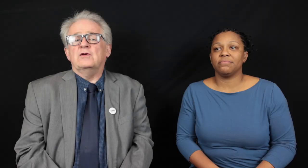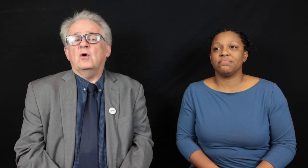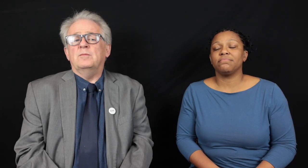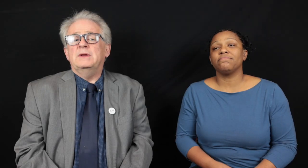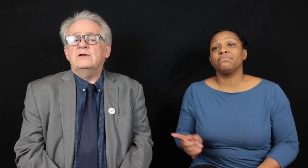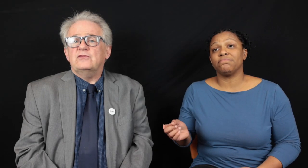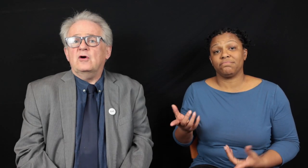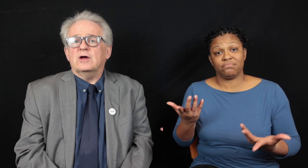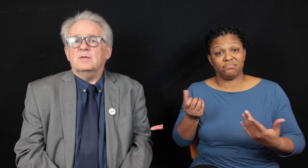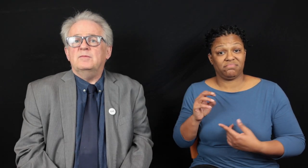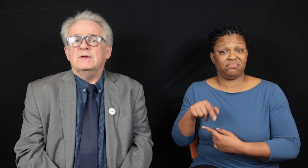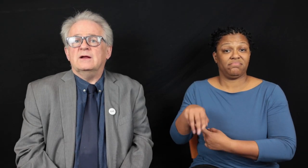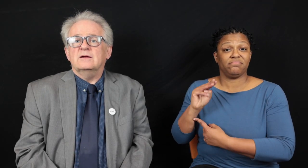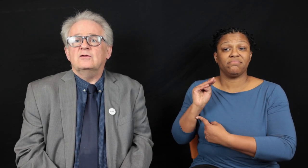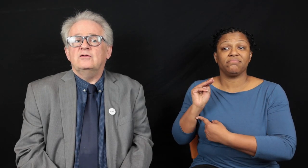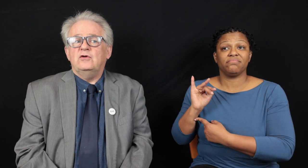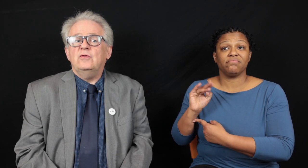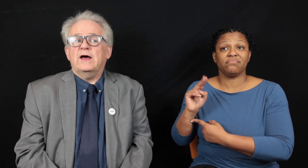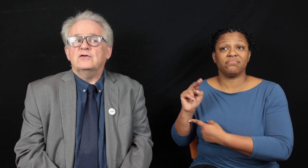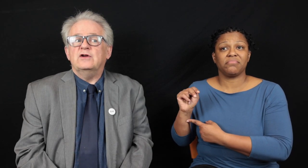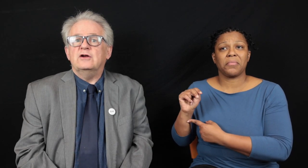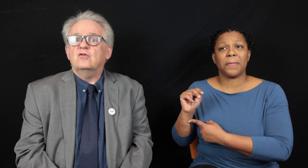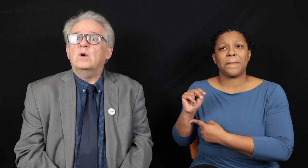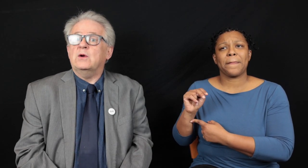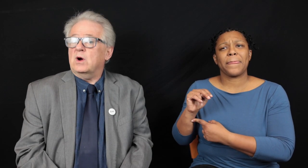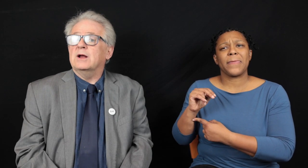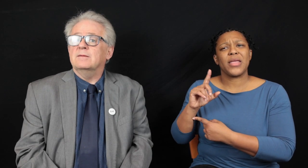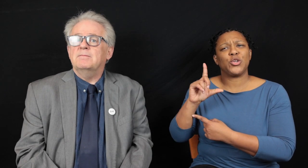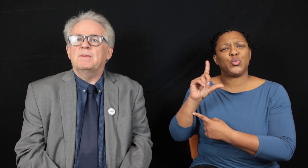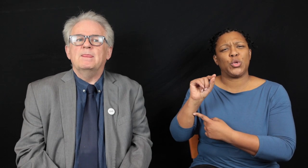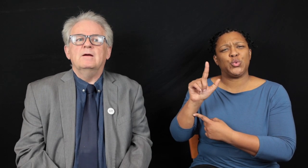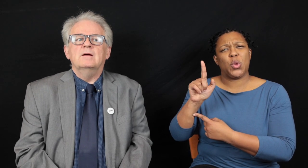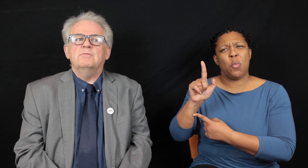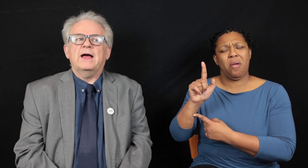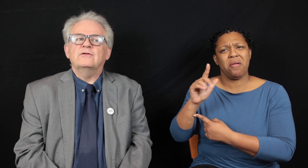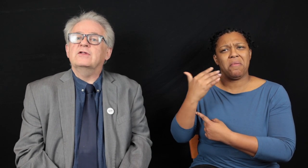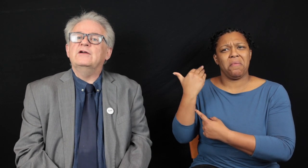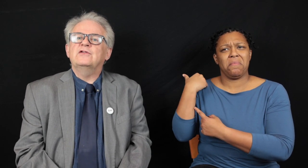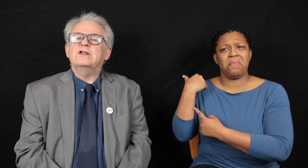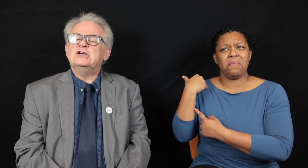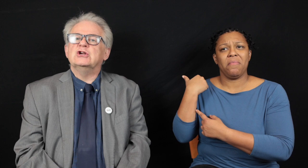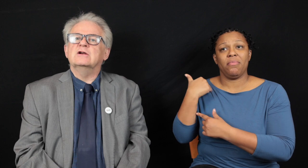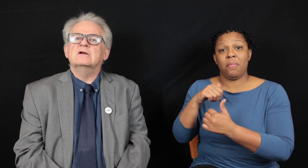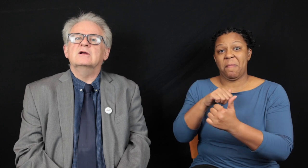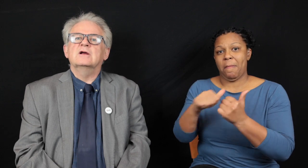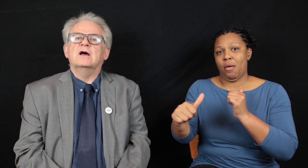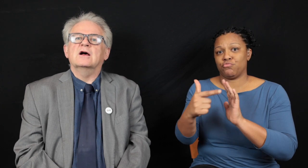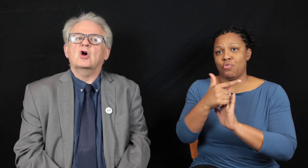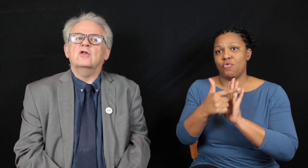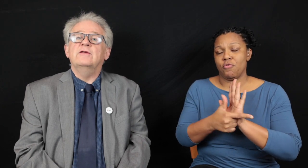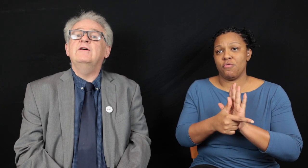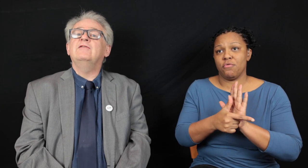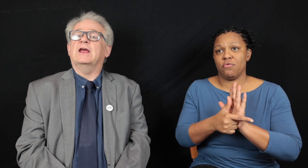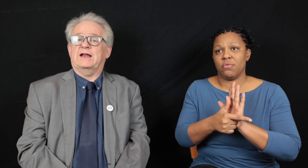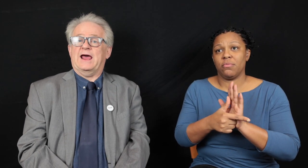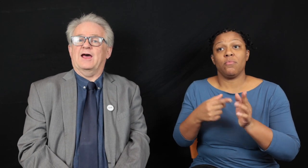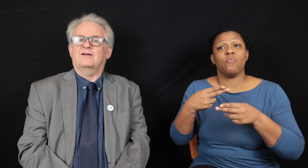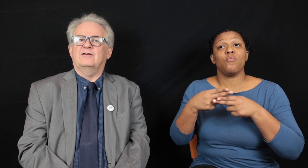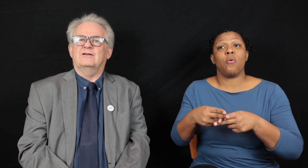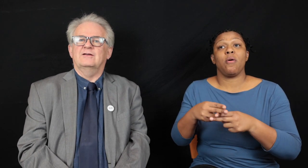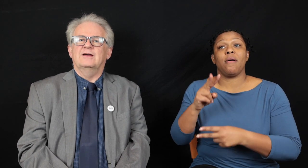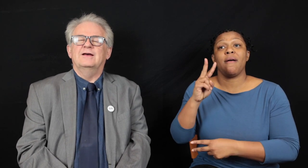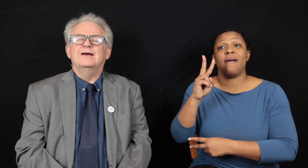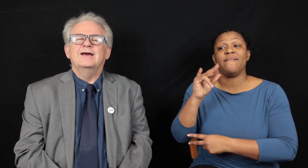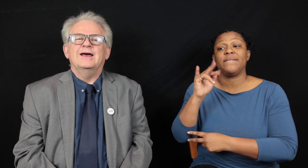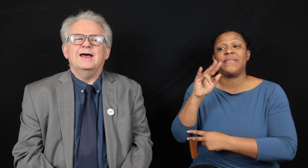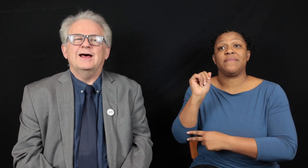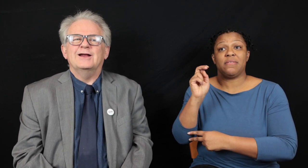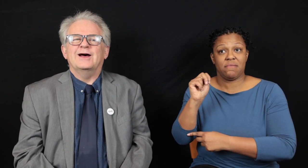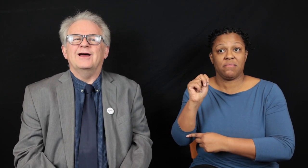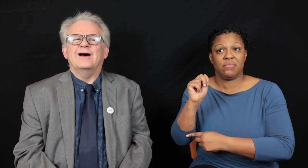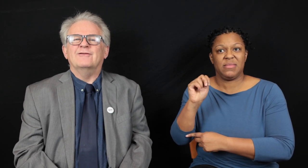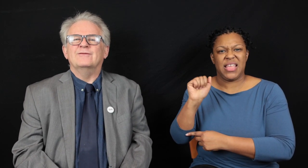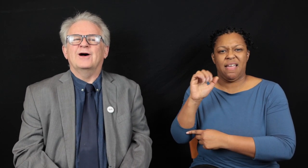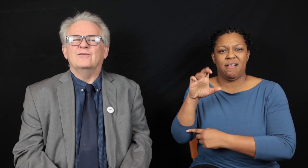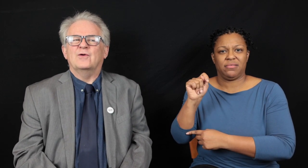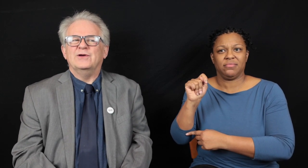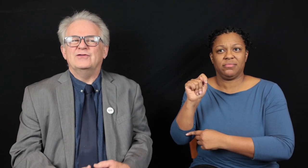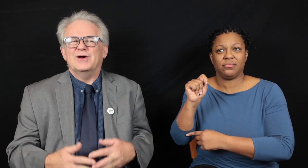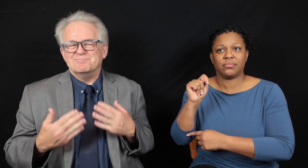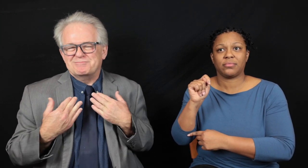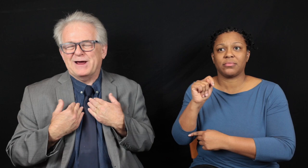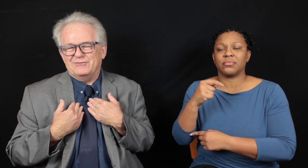Mark: So, Minnesota in 2021 passed legislation called the Vivian Act. And I’ve always kind of